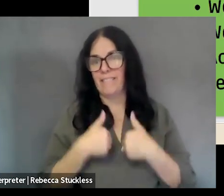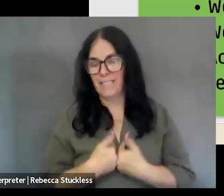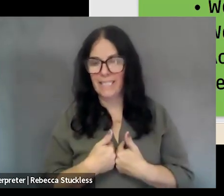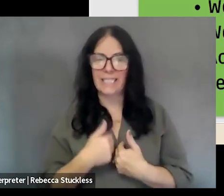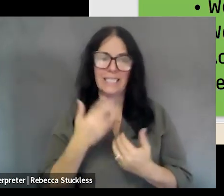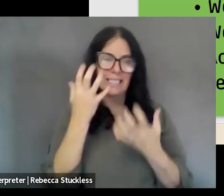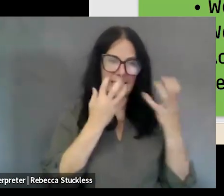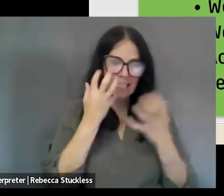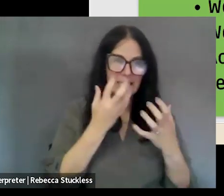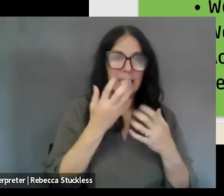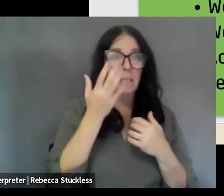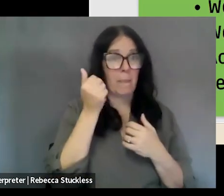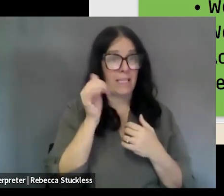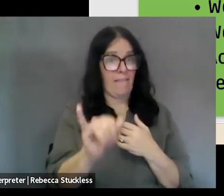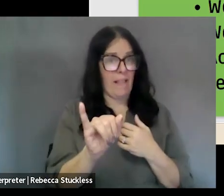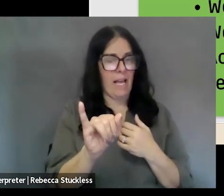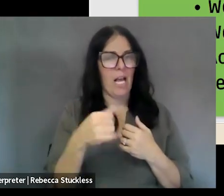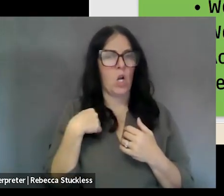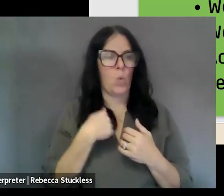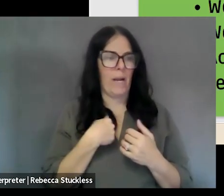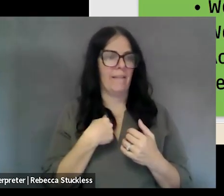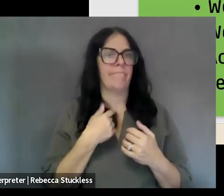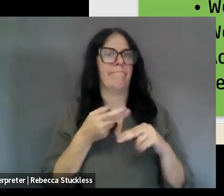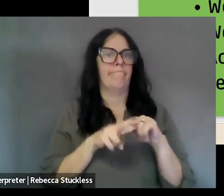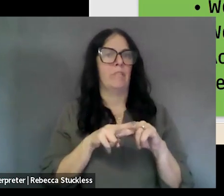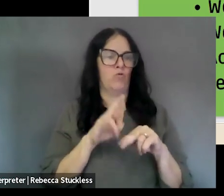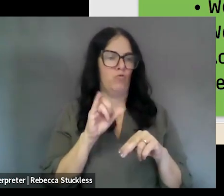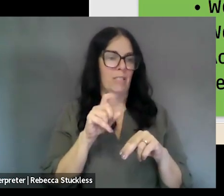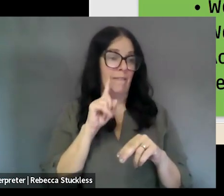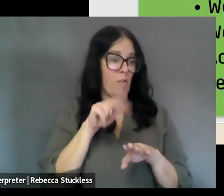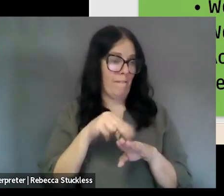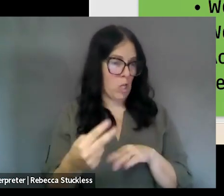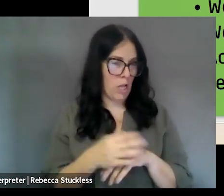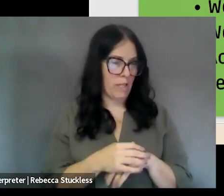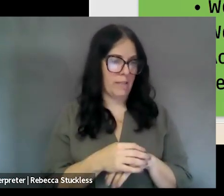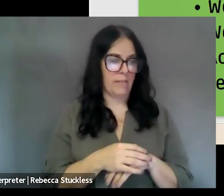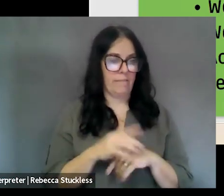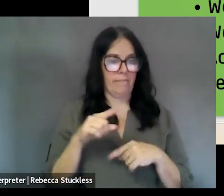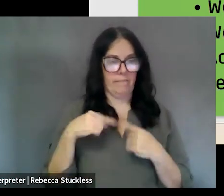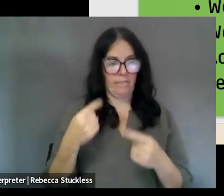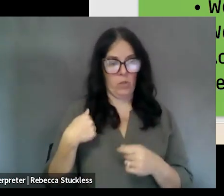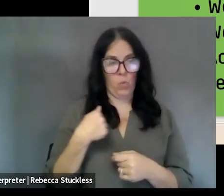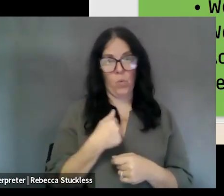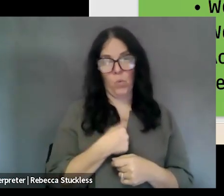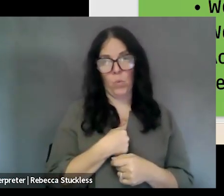because of that we are at a increased risk of falling, we have higher demands for schedules, and